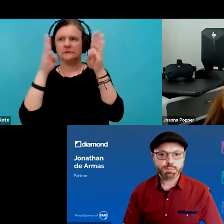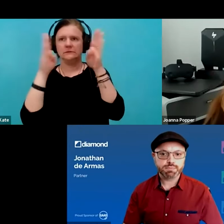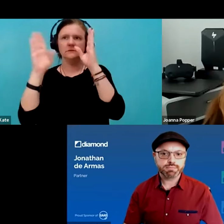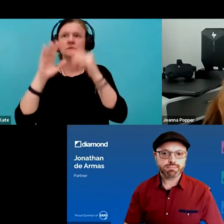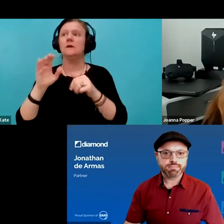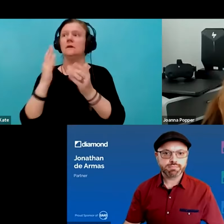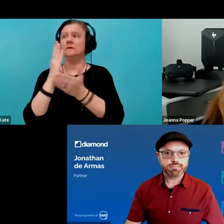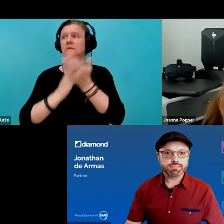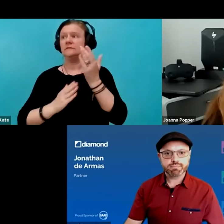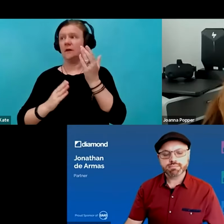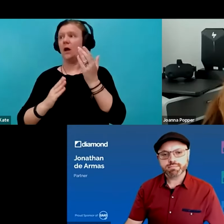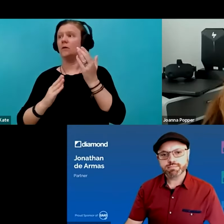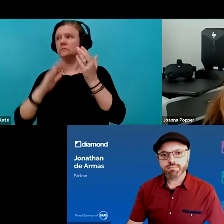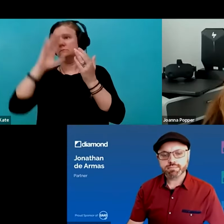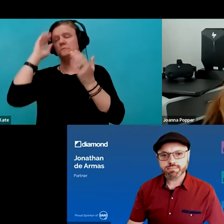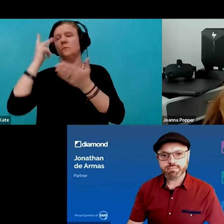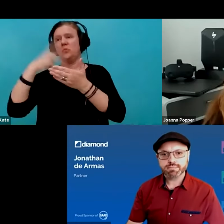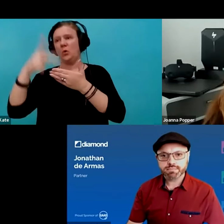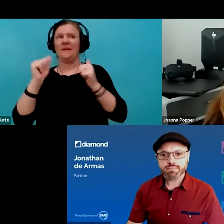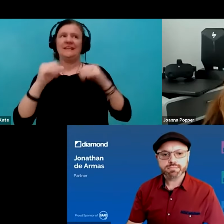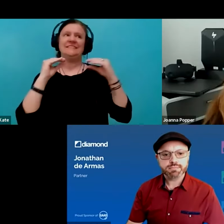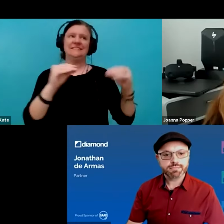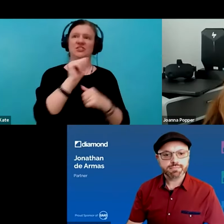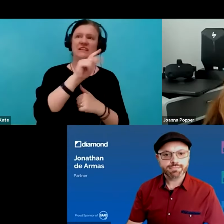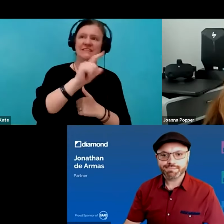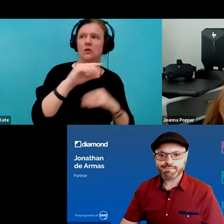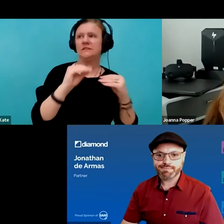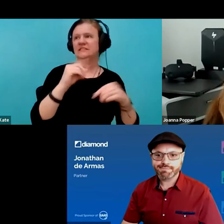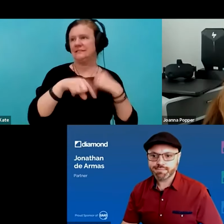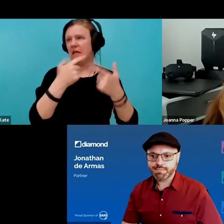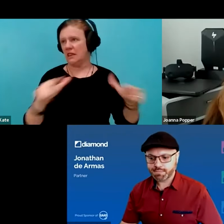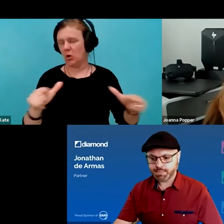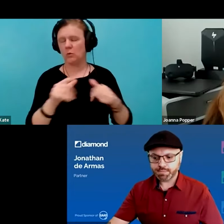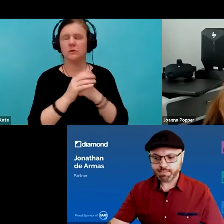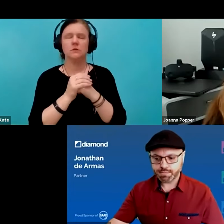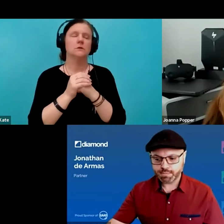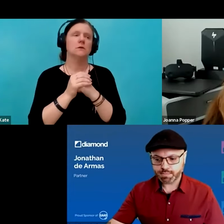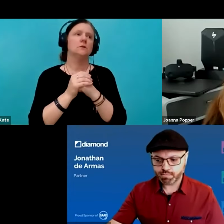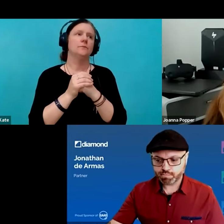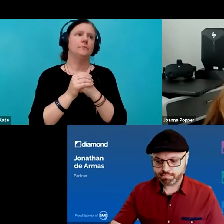teach ASL and to teach sign language or I've seen I've seen some